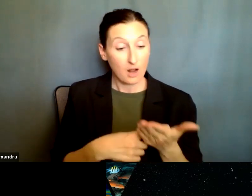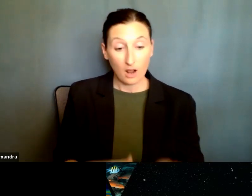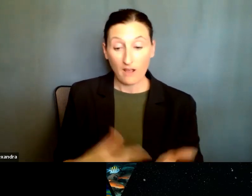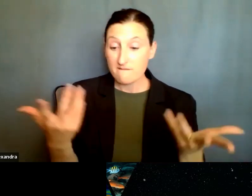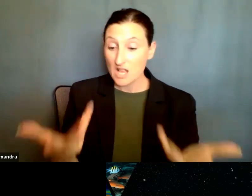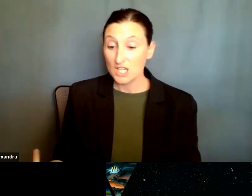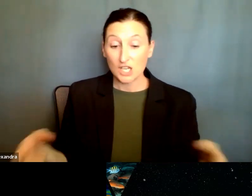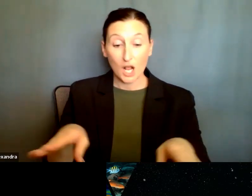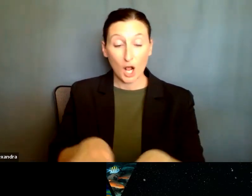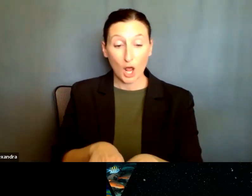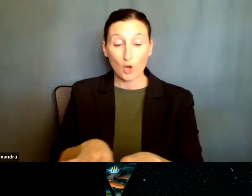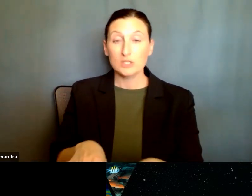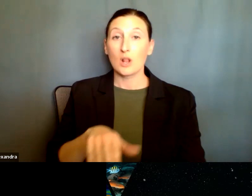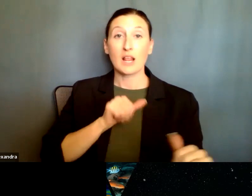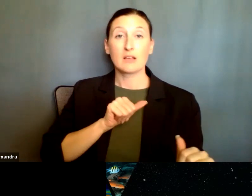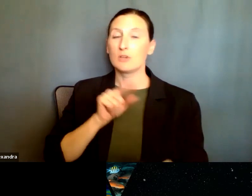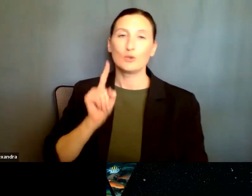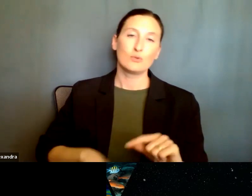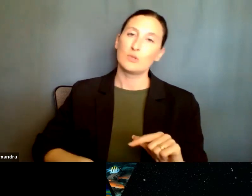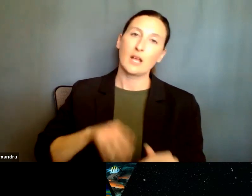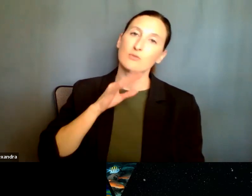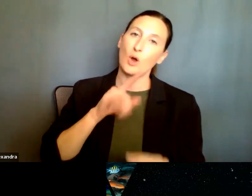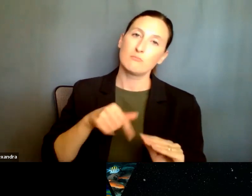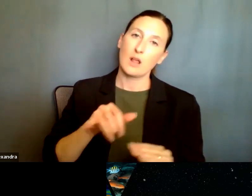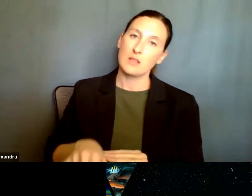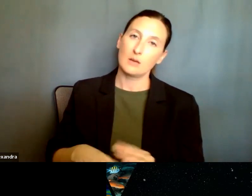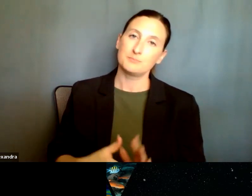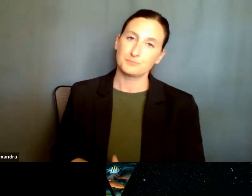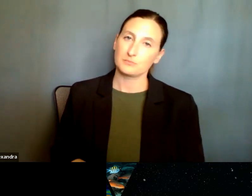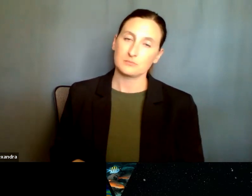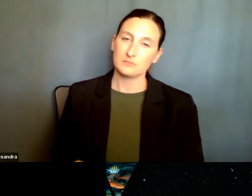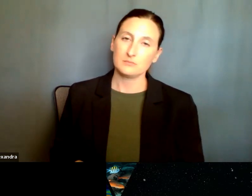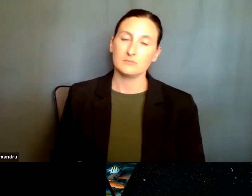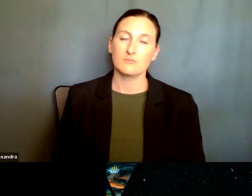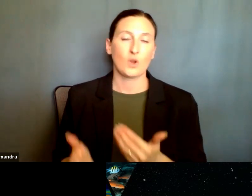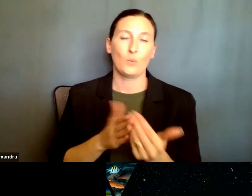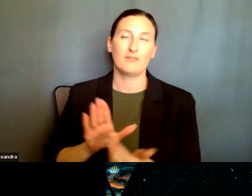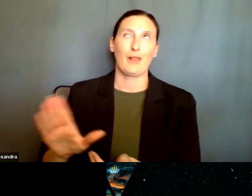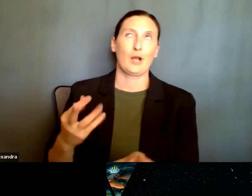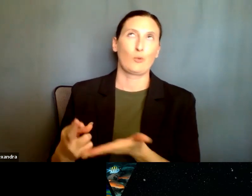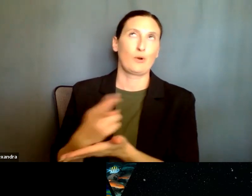over or you've submitted a review, whatever the process is that you're using, whatever the review process is at the time.